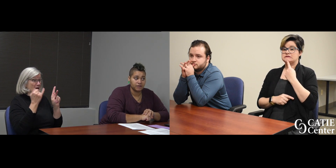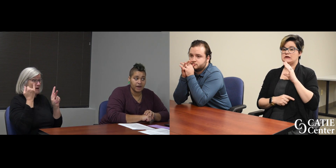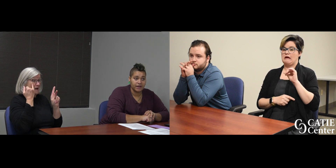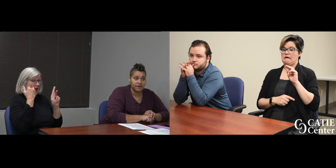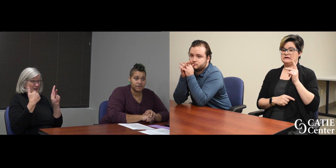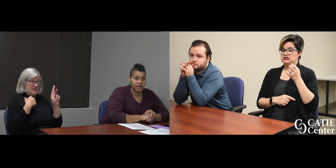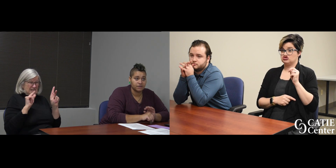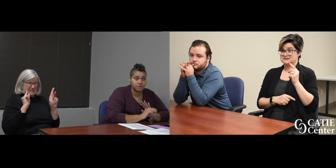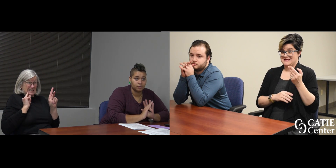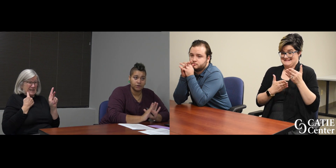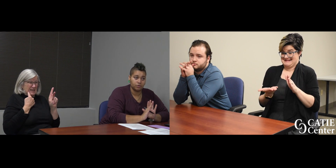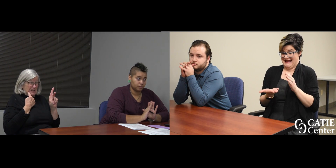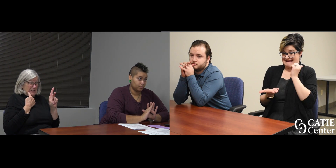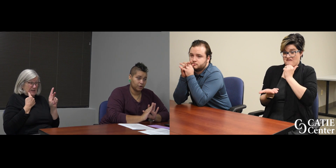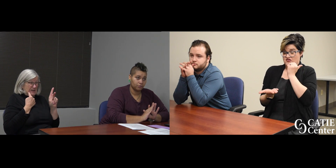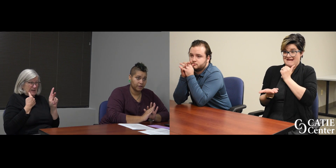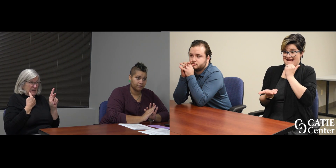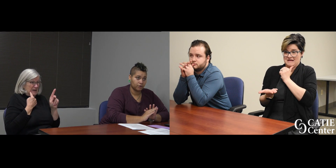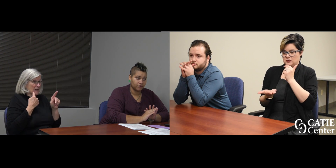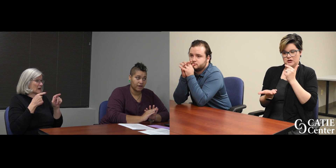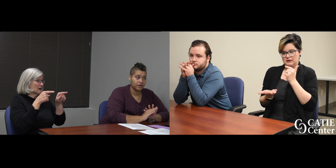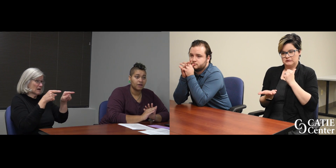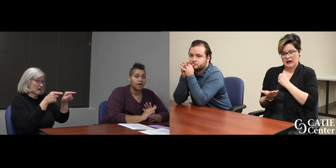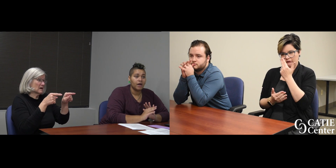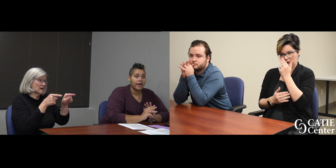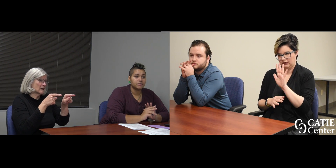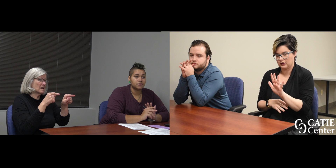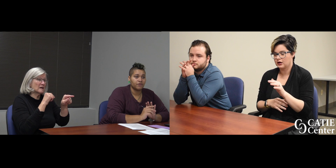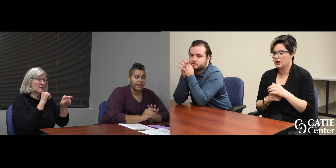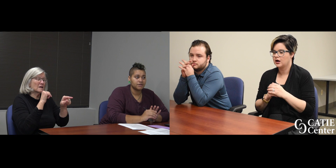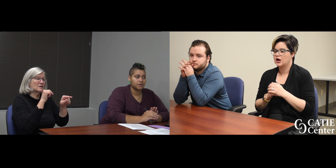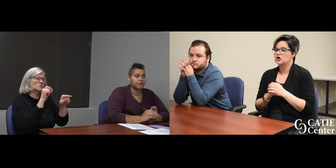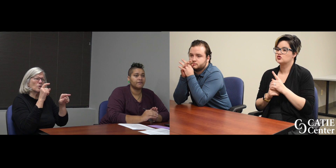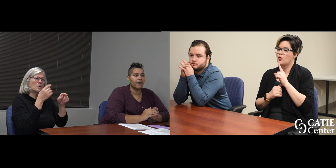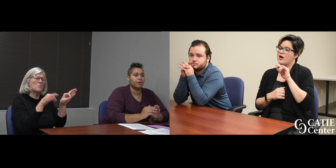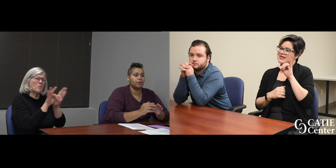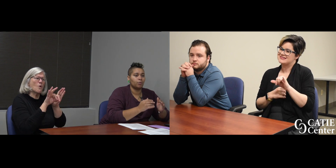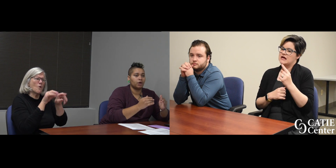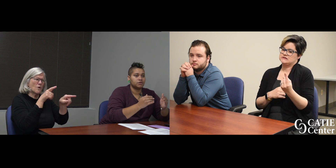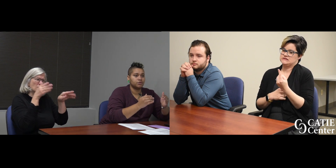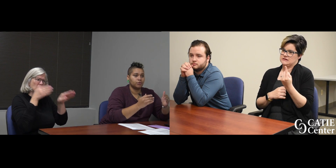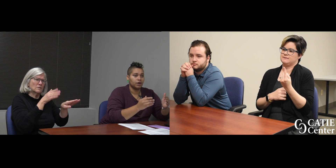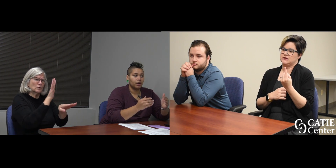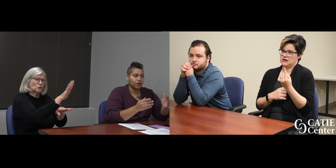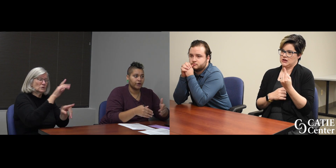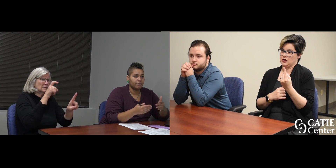and die every day, so we don't play around with that. That is something that we would want to hurry up